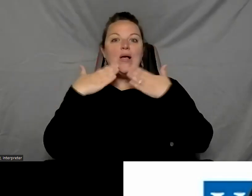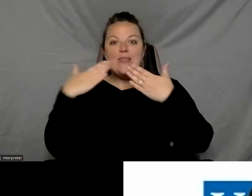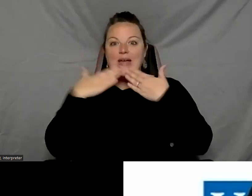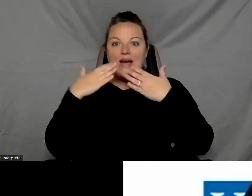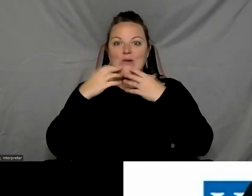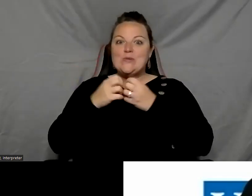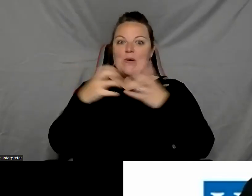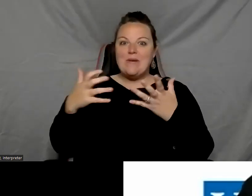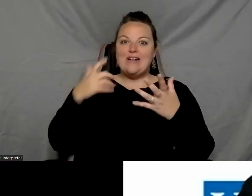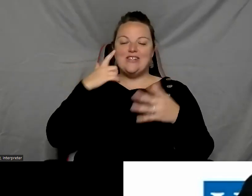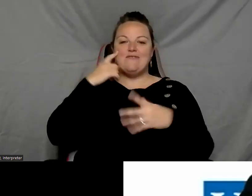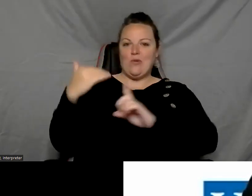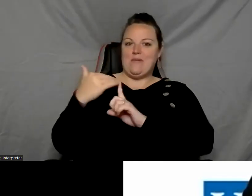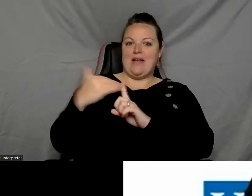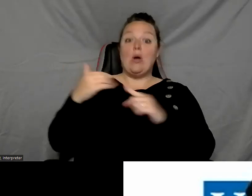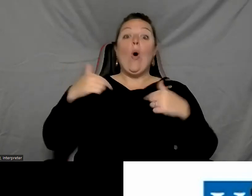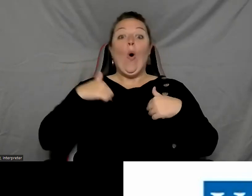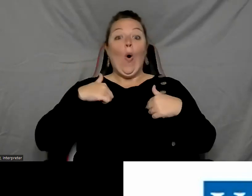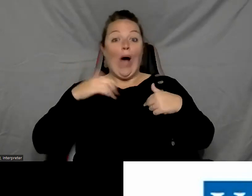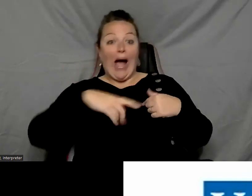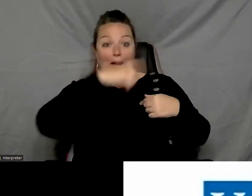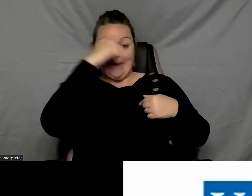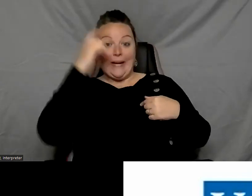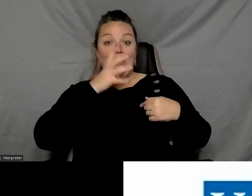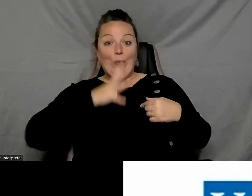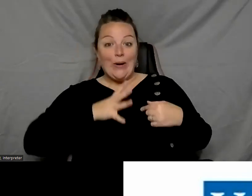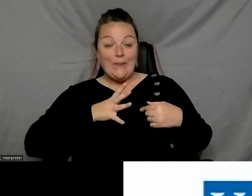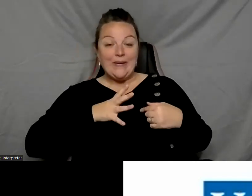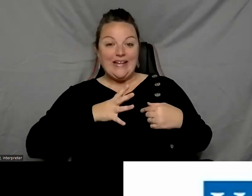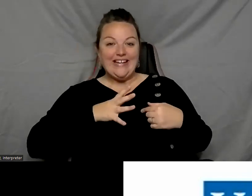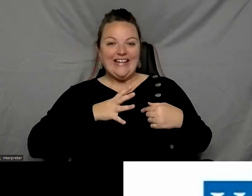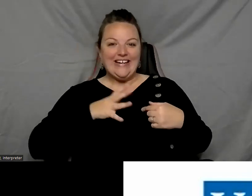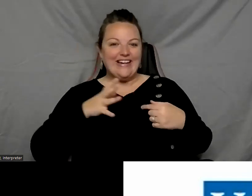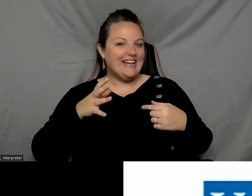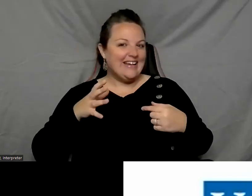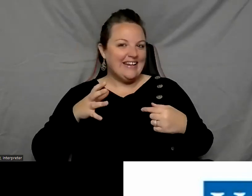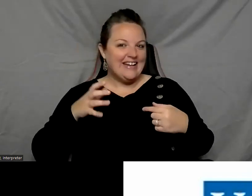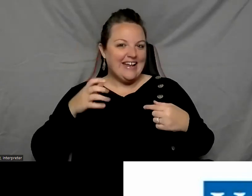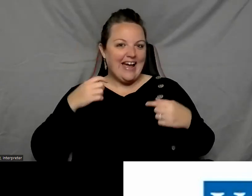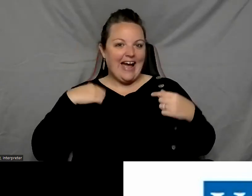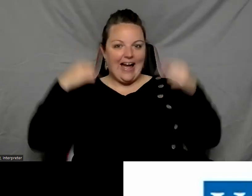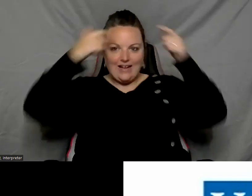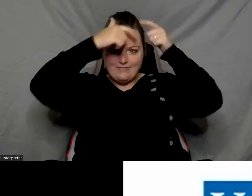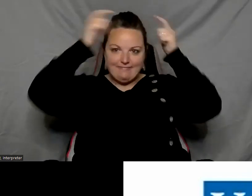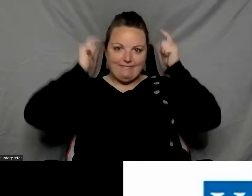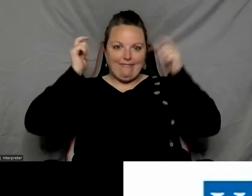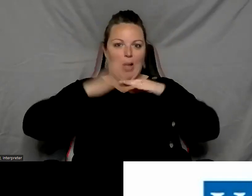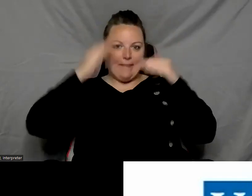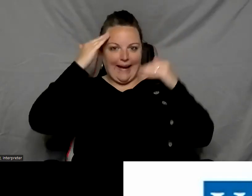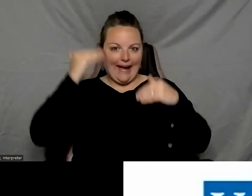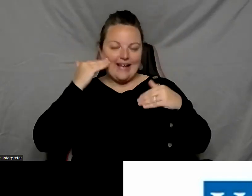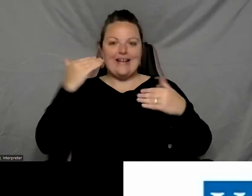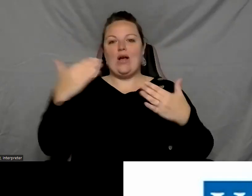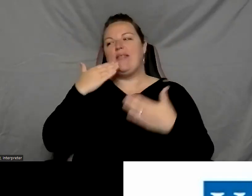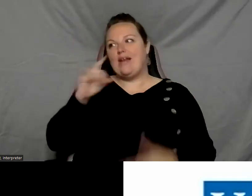for reminding me. I'm a Black woman with roll up on my head. Thank you. So quickly, would